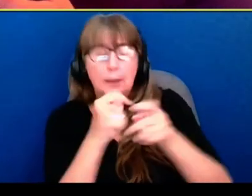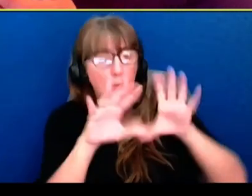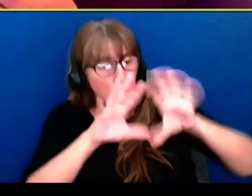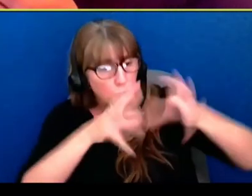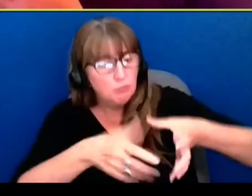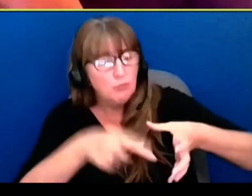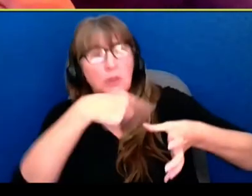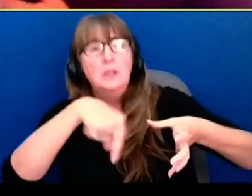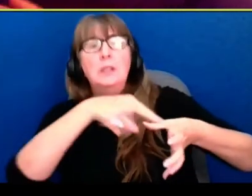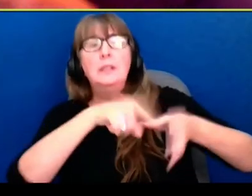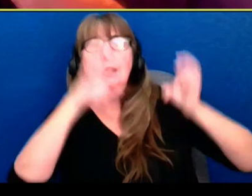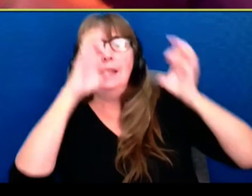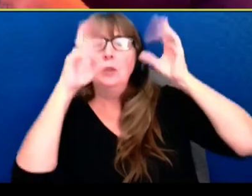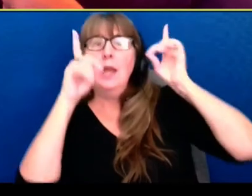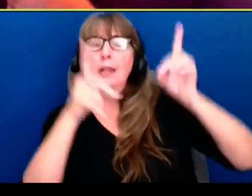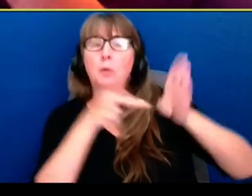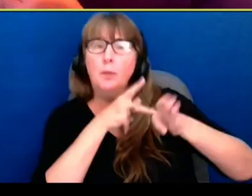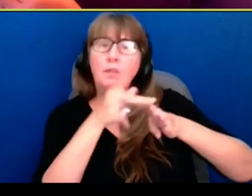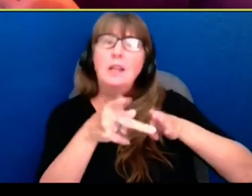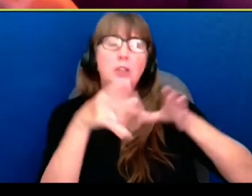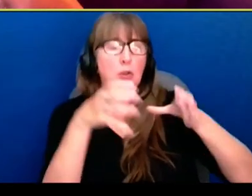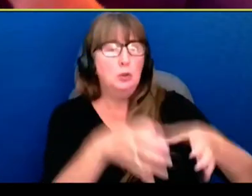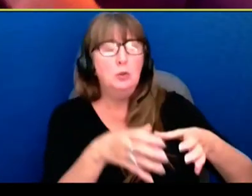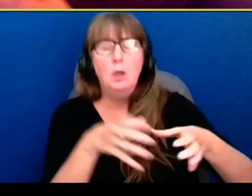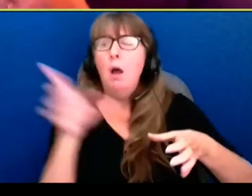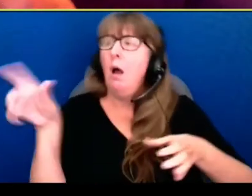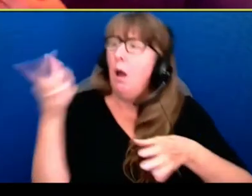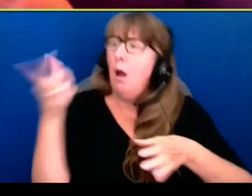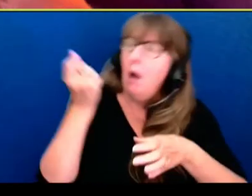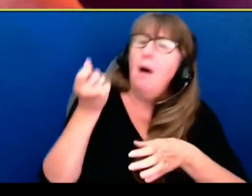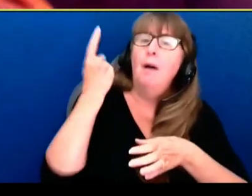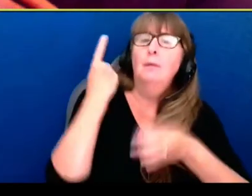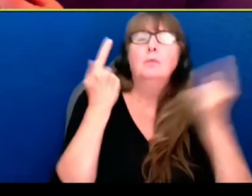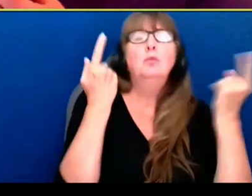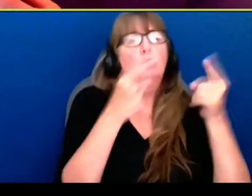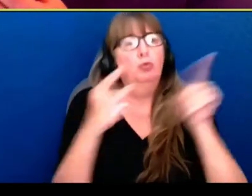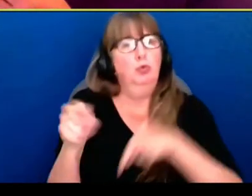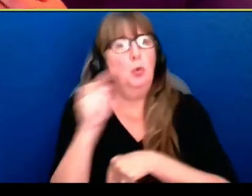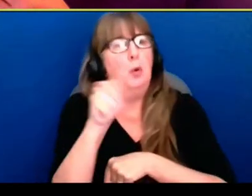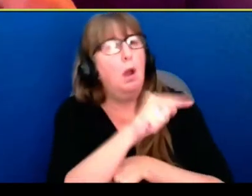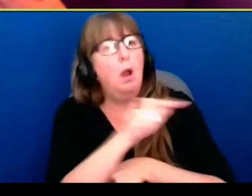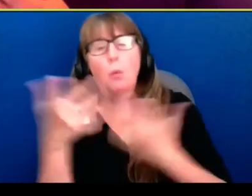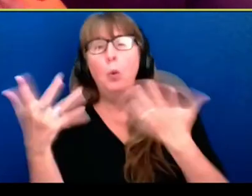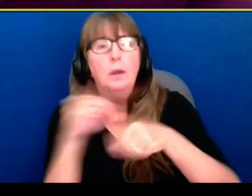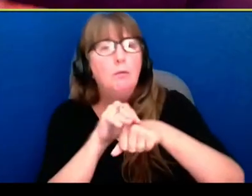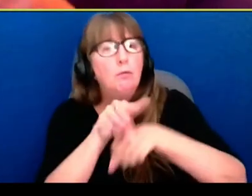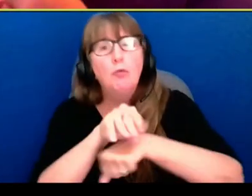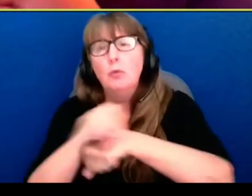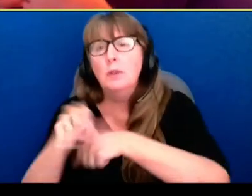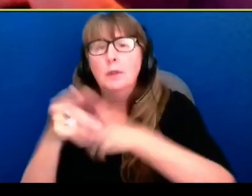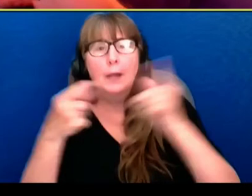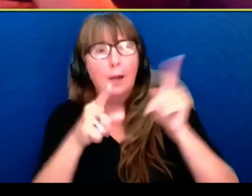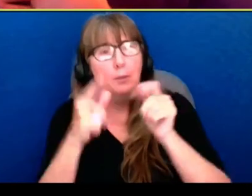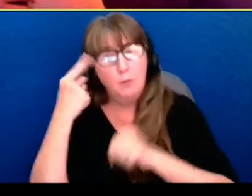professionals, helps you understand what's going on what other influences, or happenings that child.